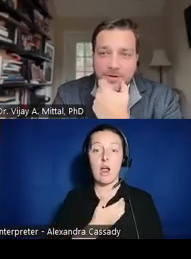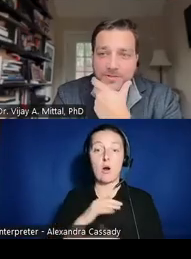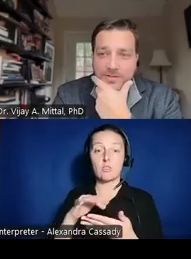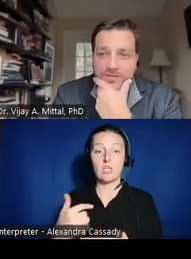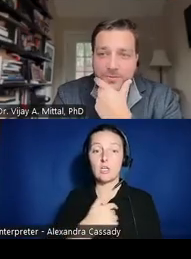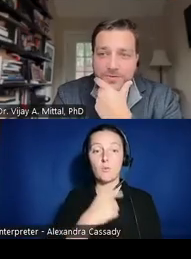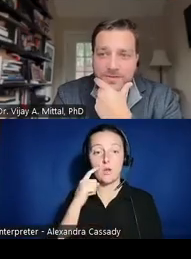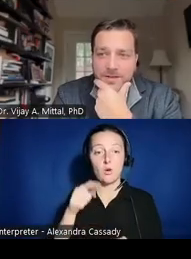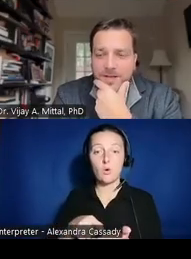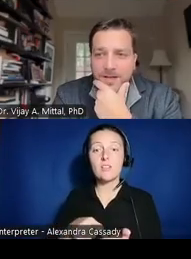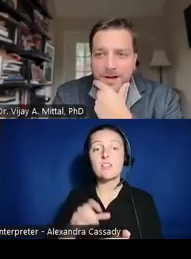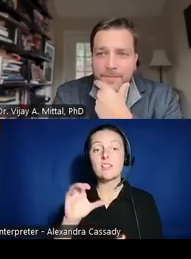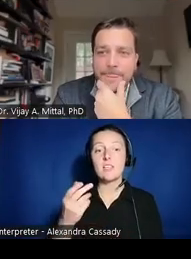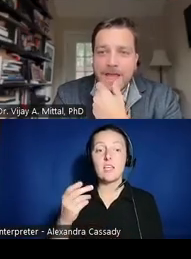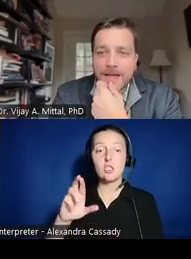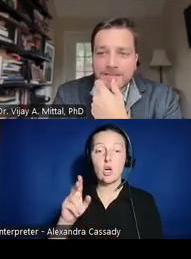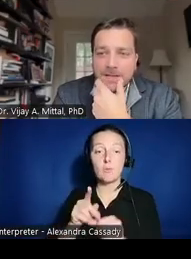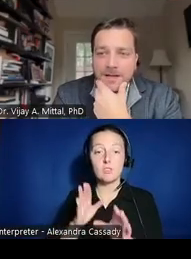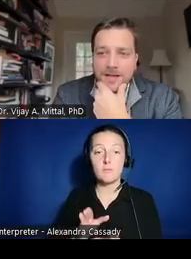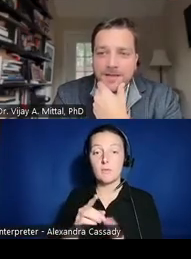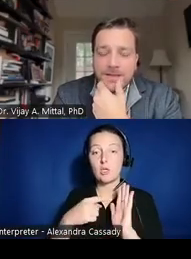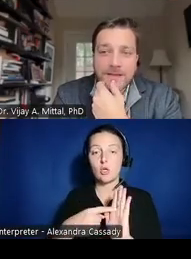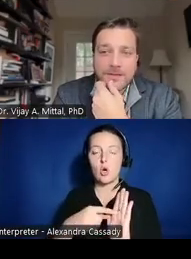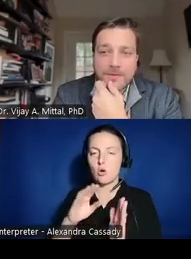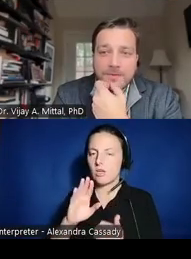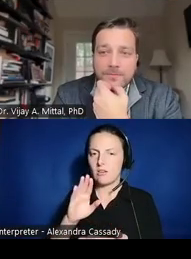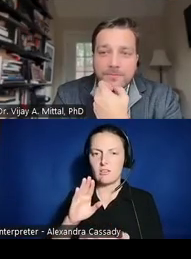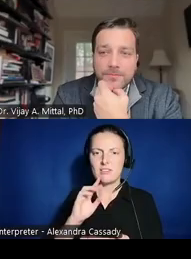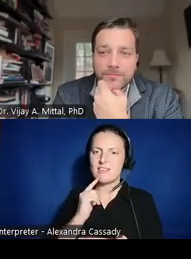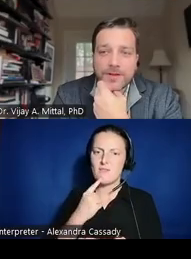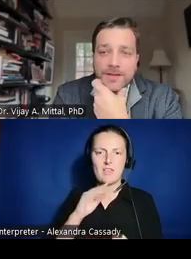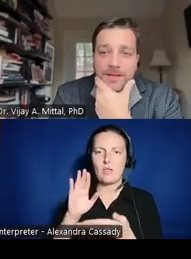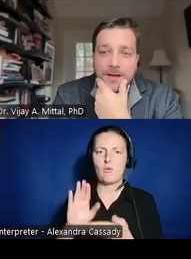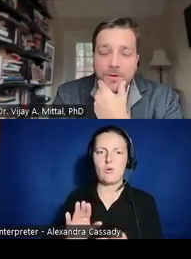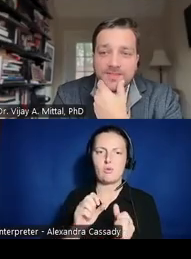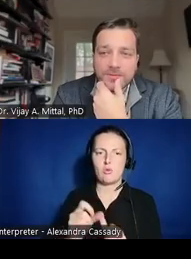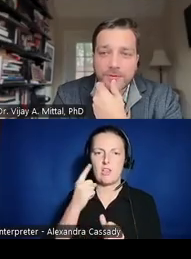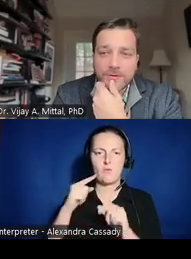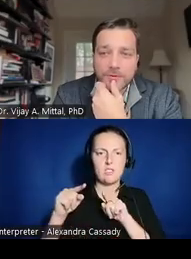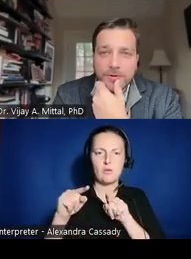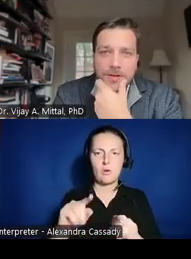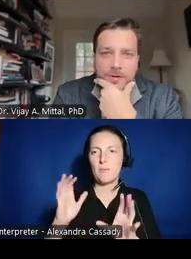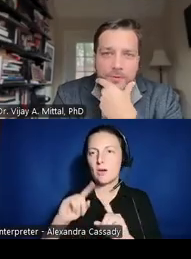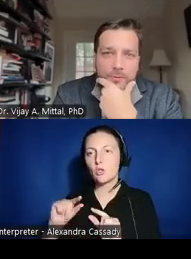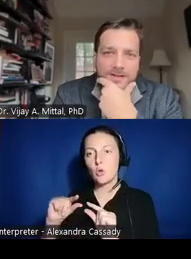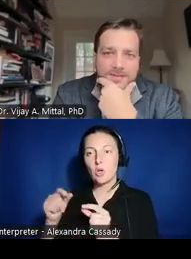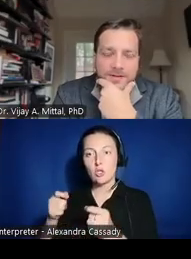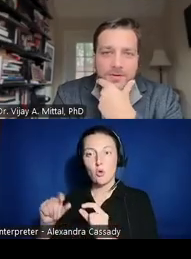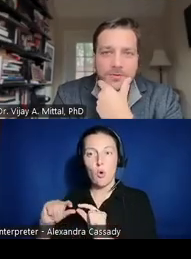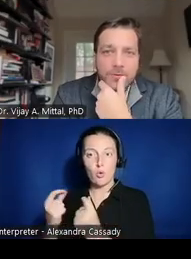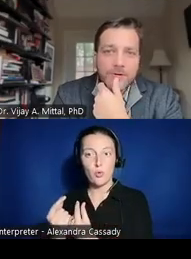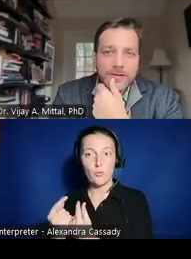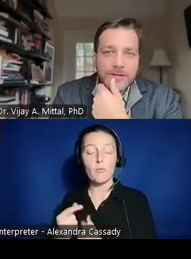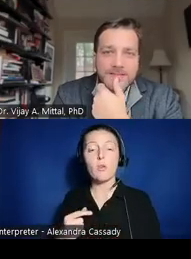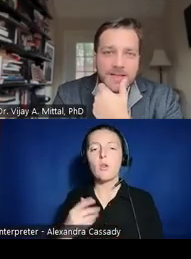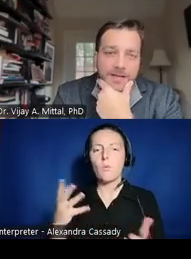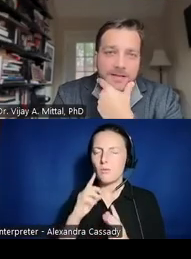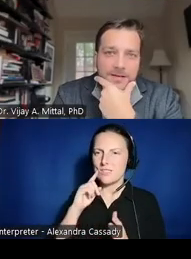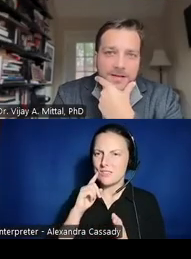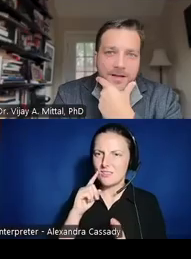compared to controls. Um, and uh really uh what was so notable was the clinical coralates again